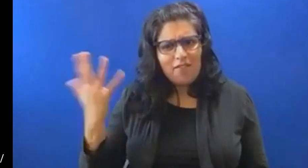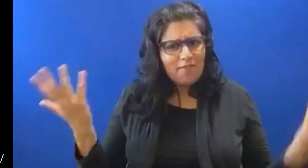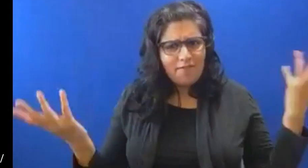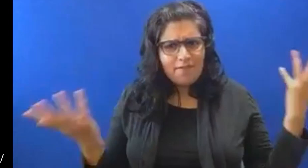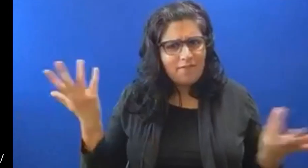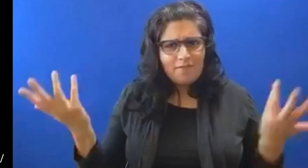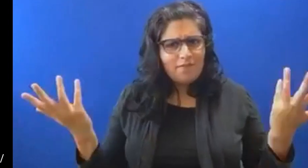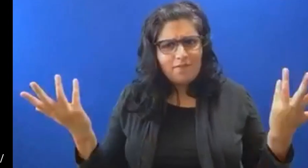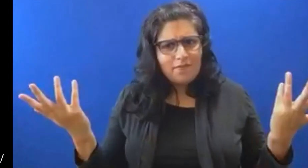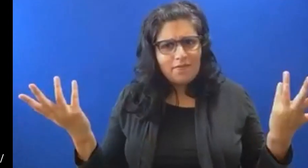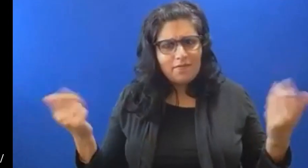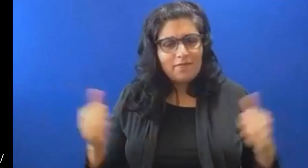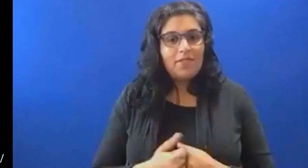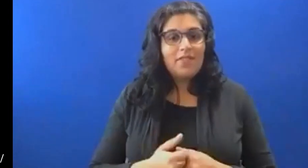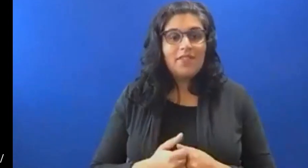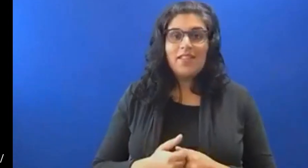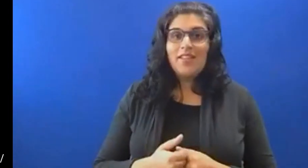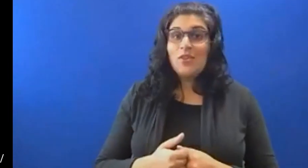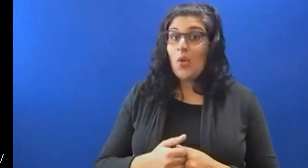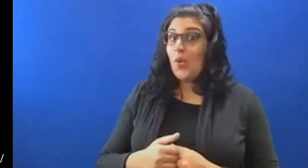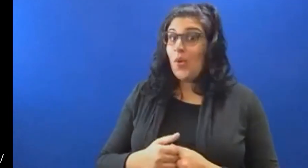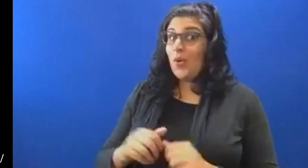So, where can people find more about you and your book?